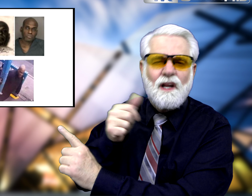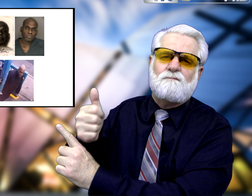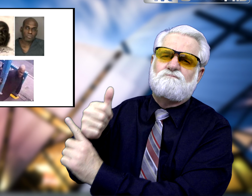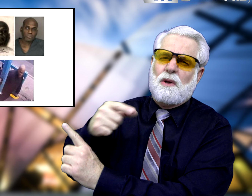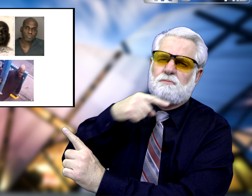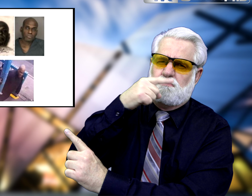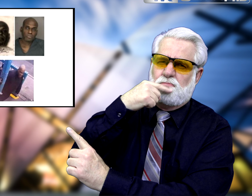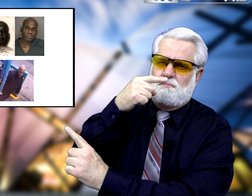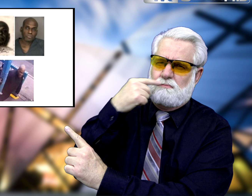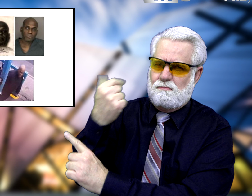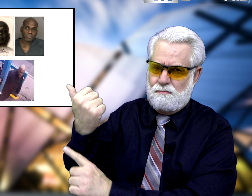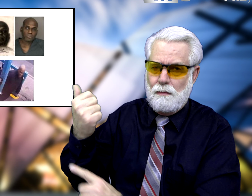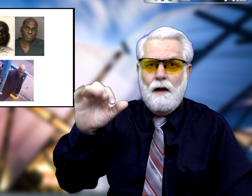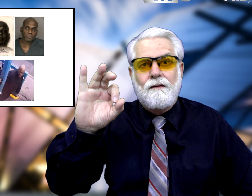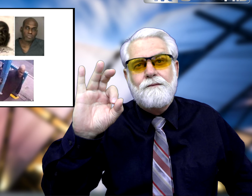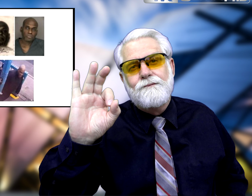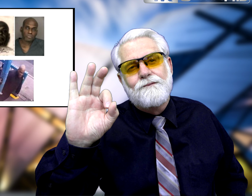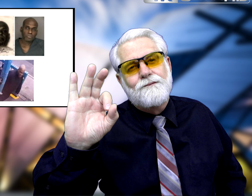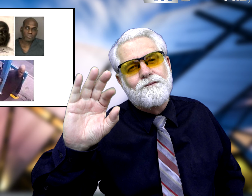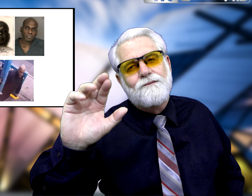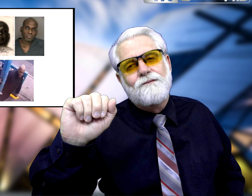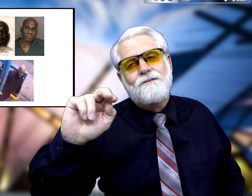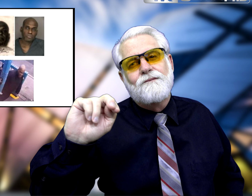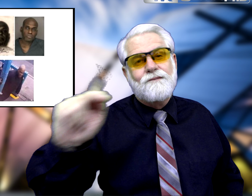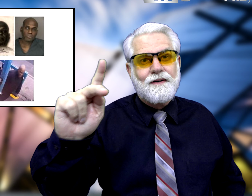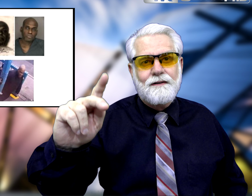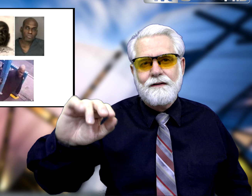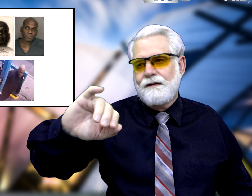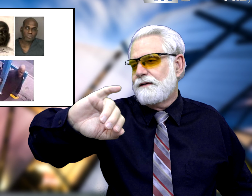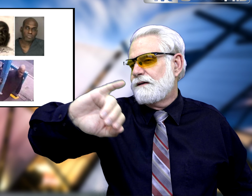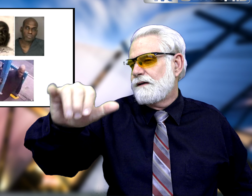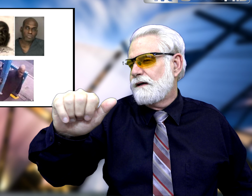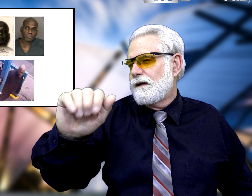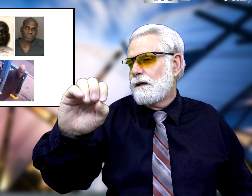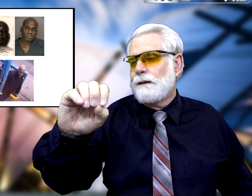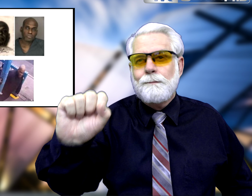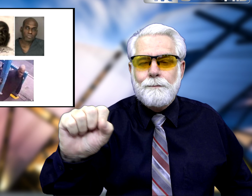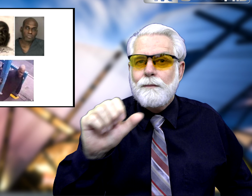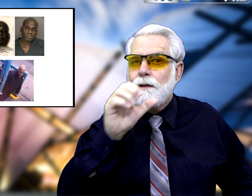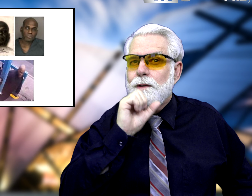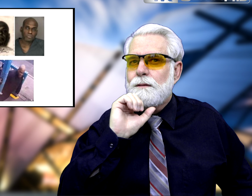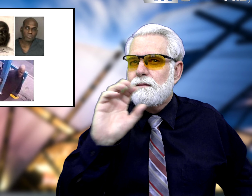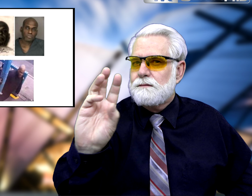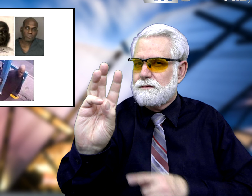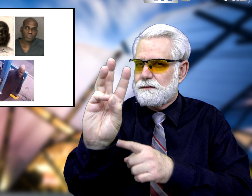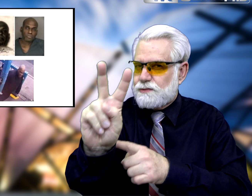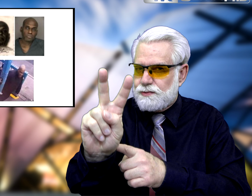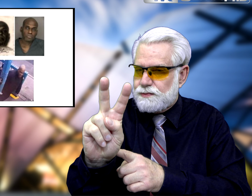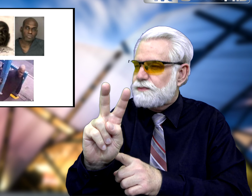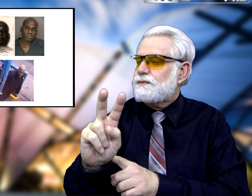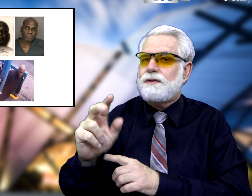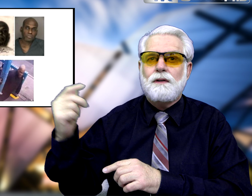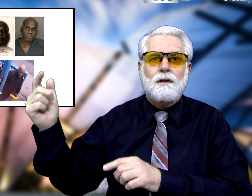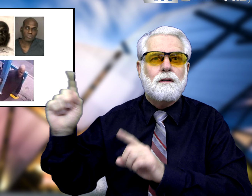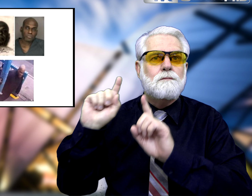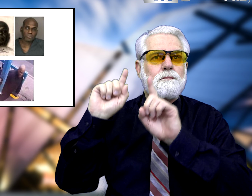Do you know who he is? He is a hearing person, Frank James. How old? He 62 years old. He went where?